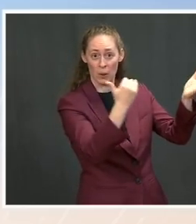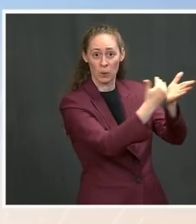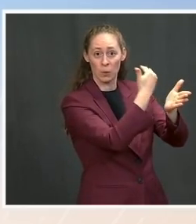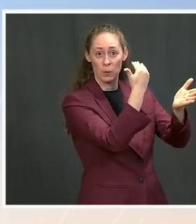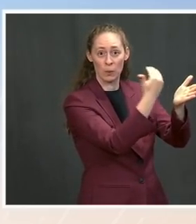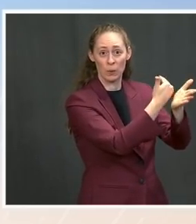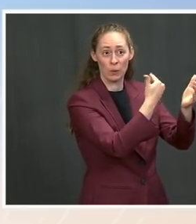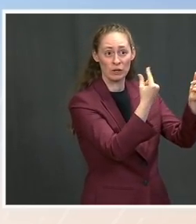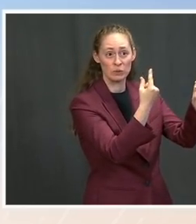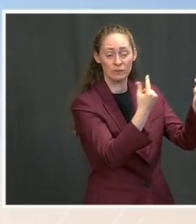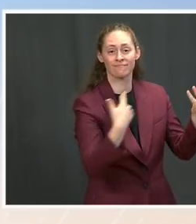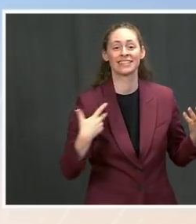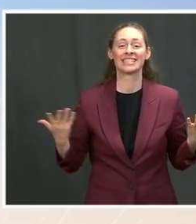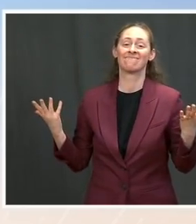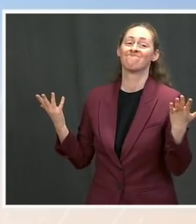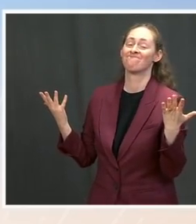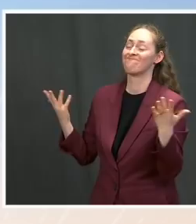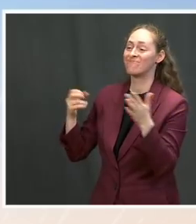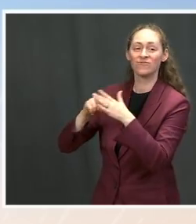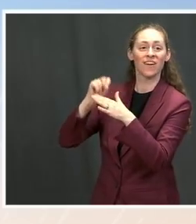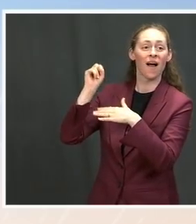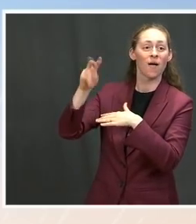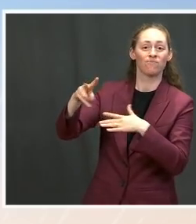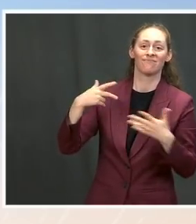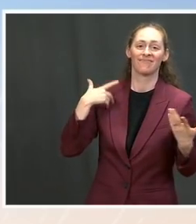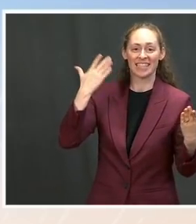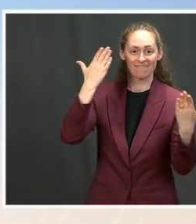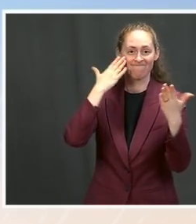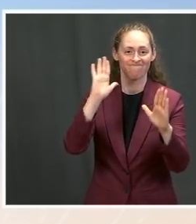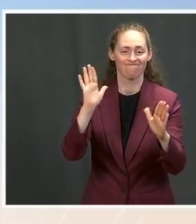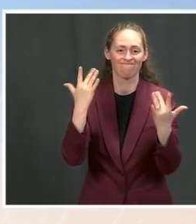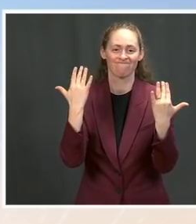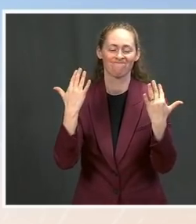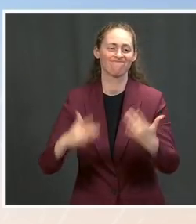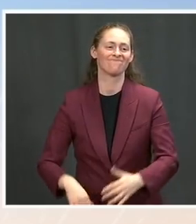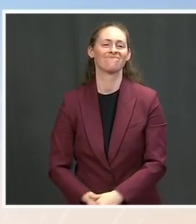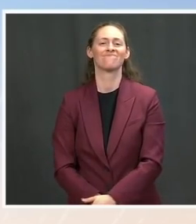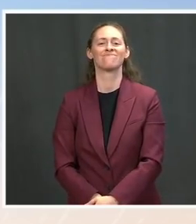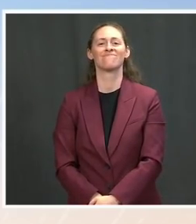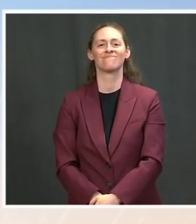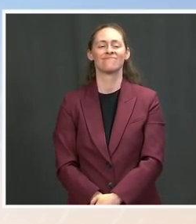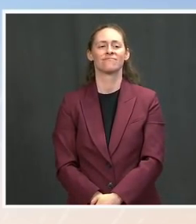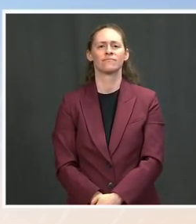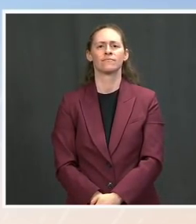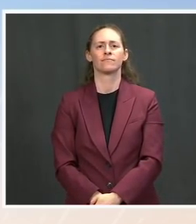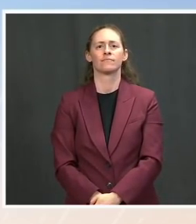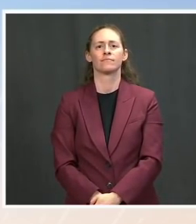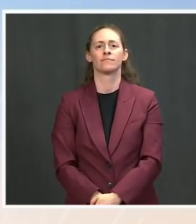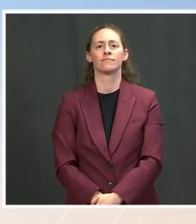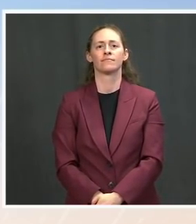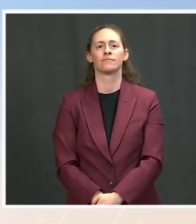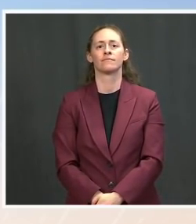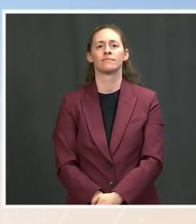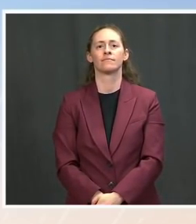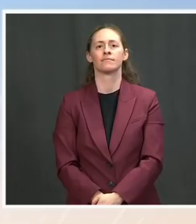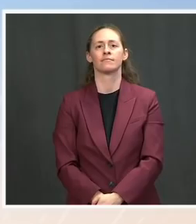The Press: Thank you. >> Ms. Psaki: Go ahead. The Press: Yeah, a couple questions. The White House has said the President wants to see progress on the American Jobs Plan